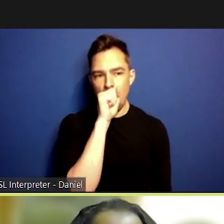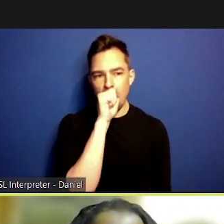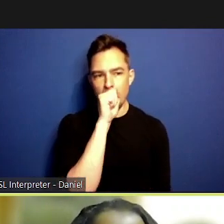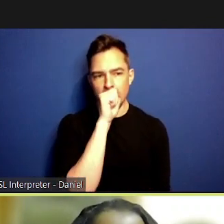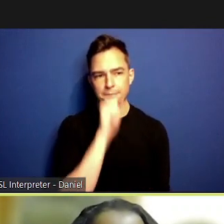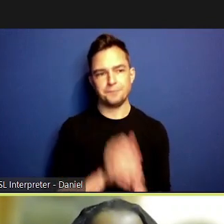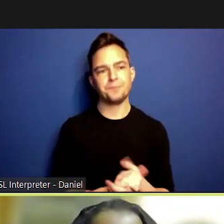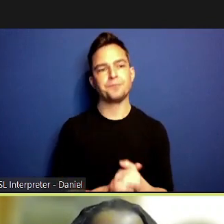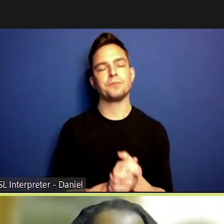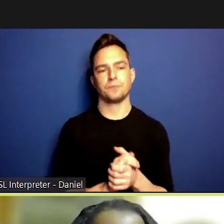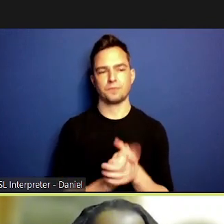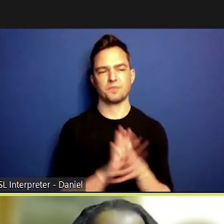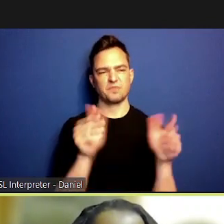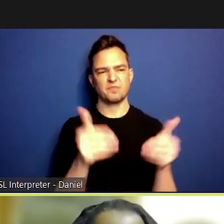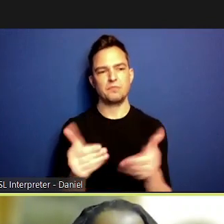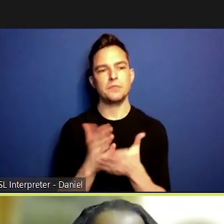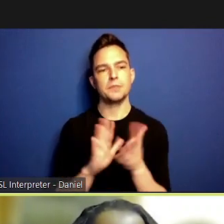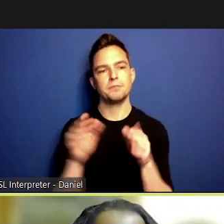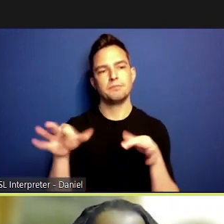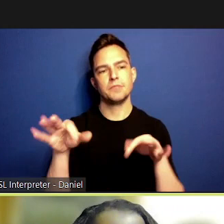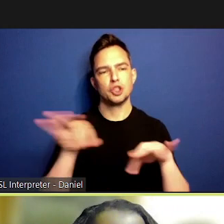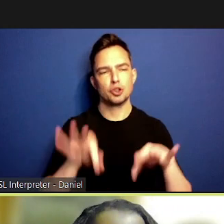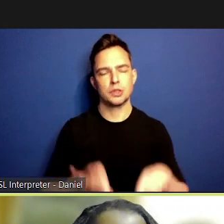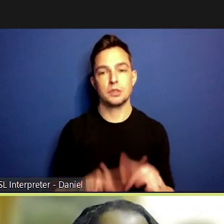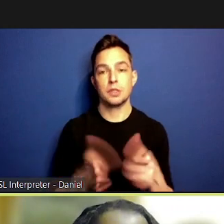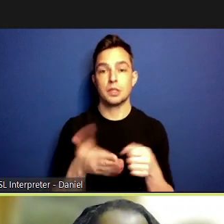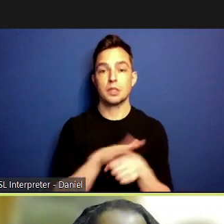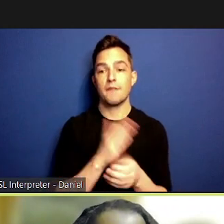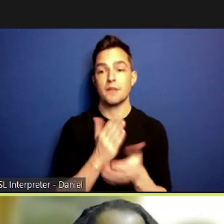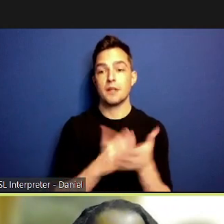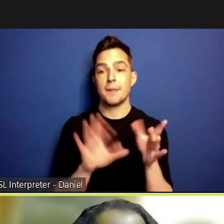be doing a little bit of an introduction, covering some narratives that I thought were